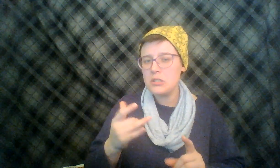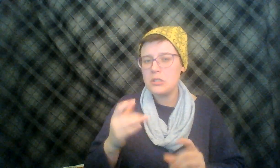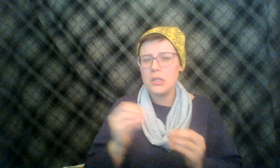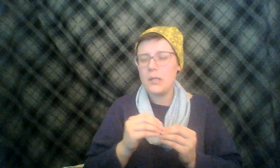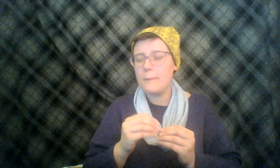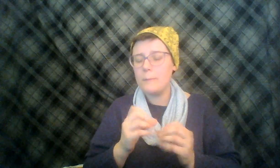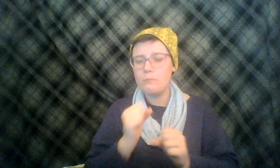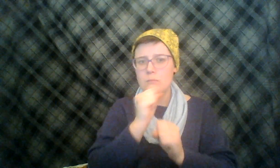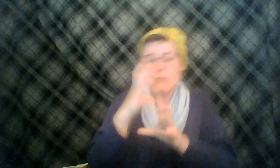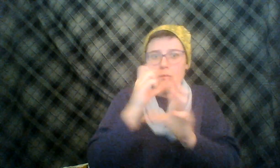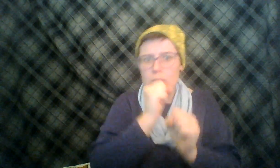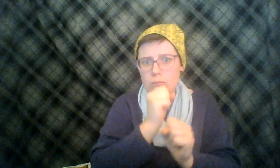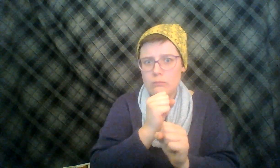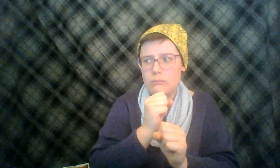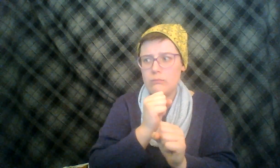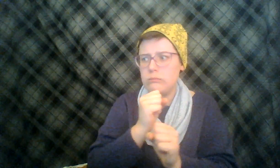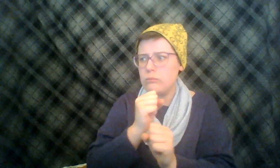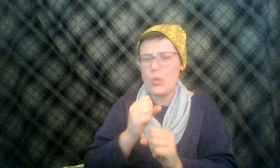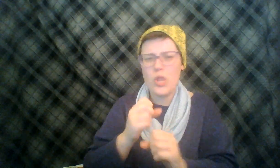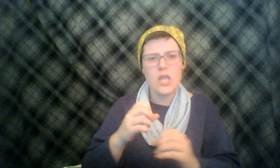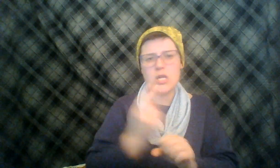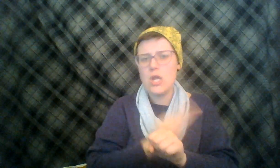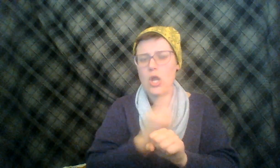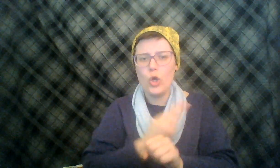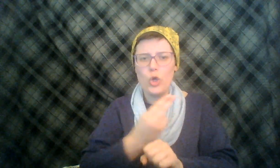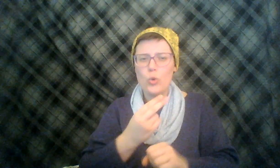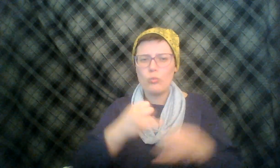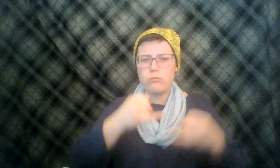tends to be much more graphic when representing CIs—